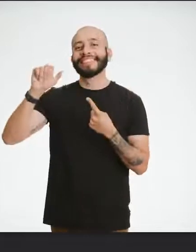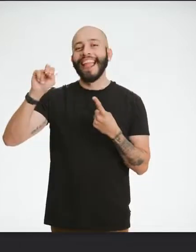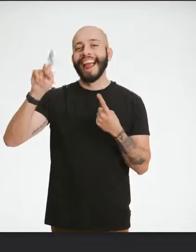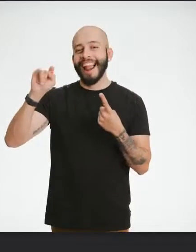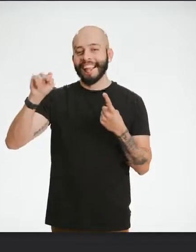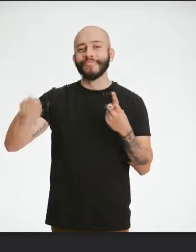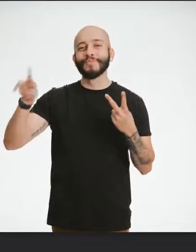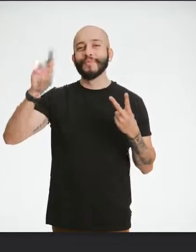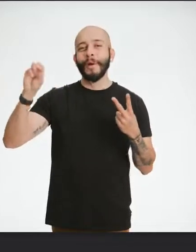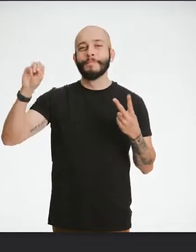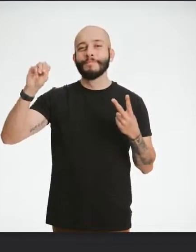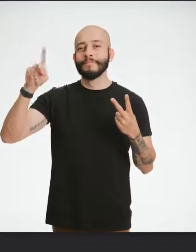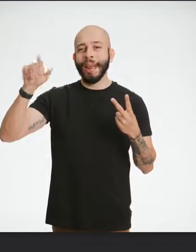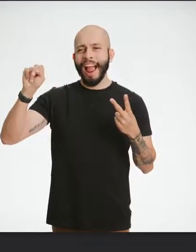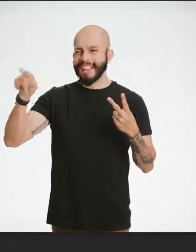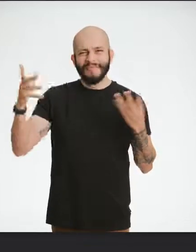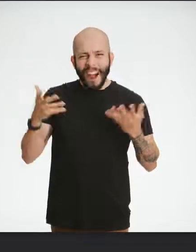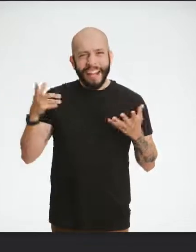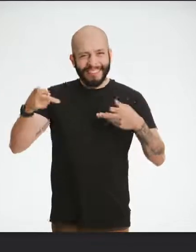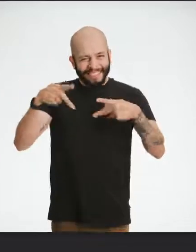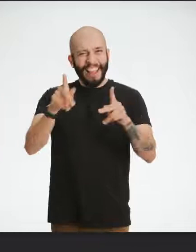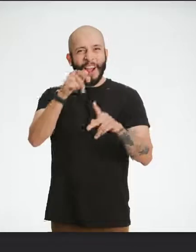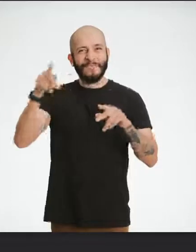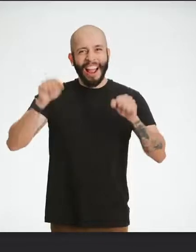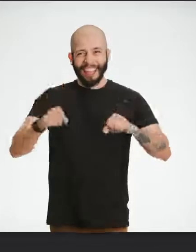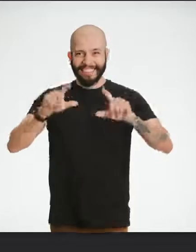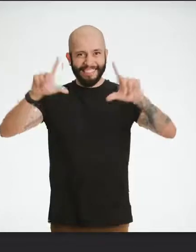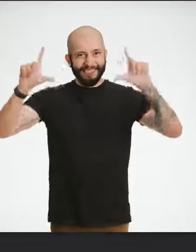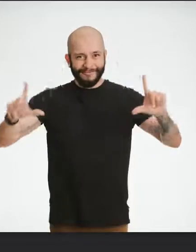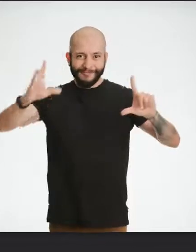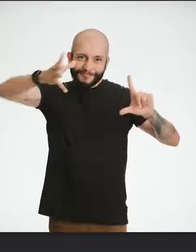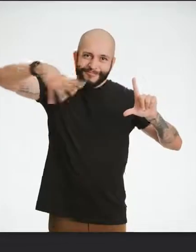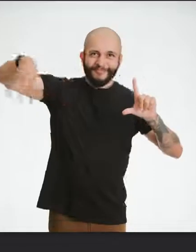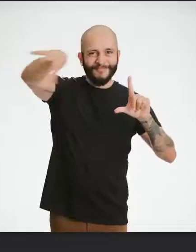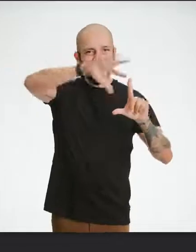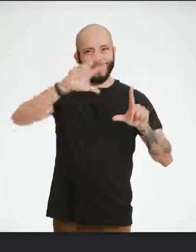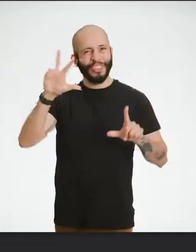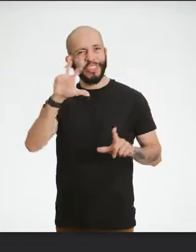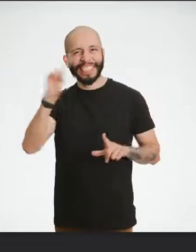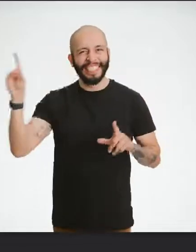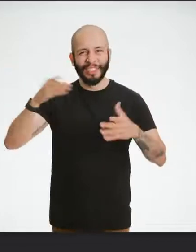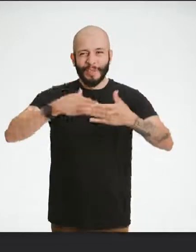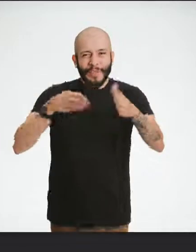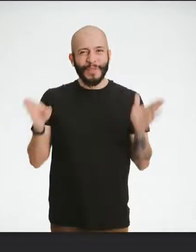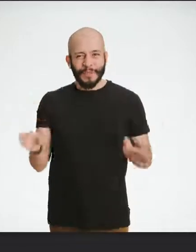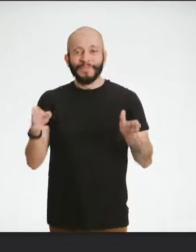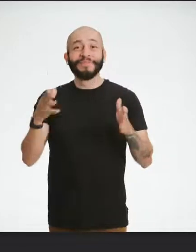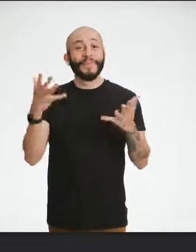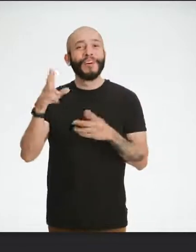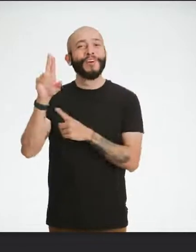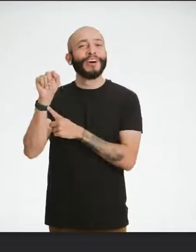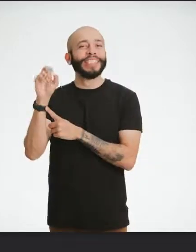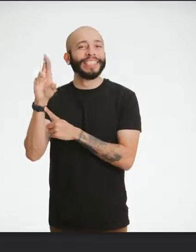These APIs let your apps create rich 3D parametric room models in USD and USDZ formats.